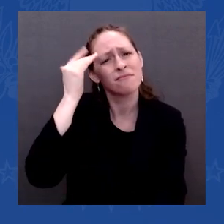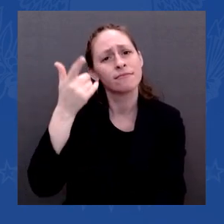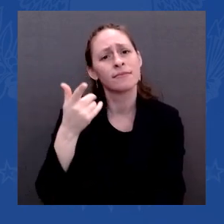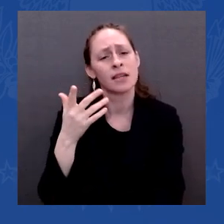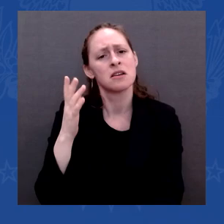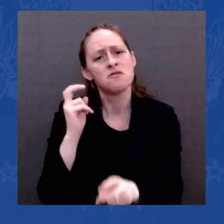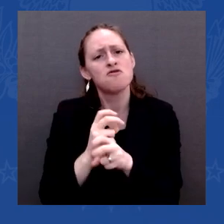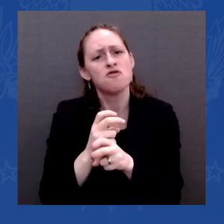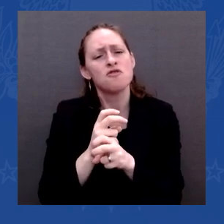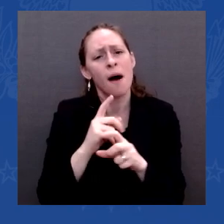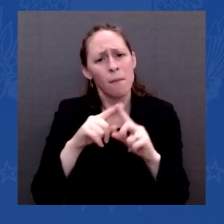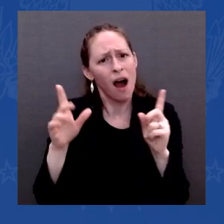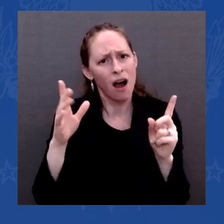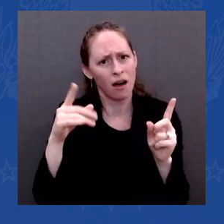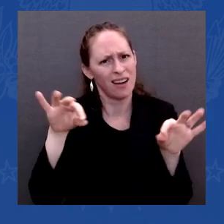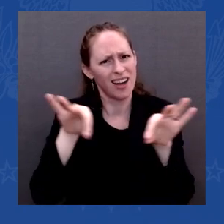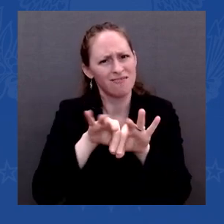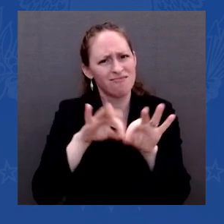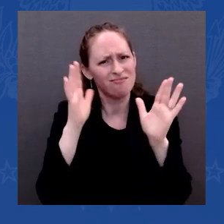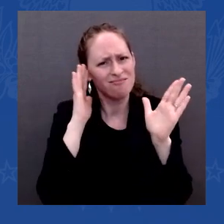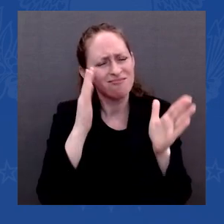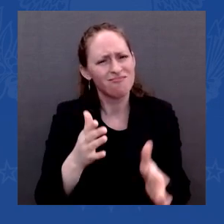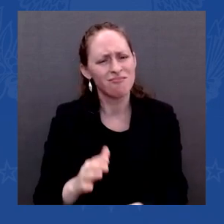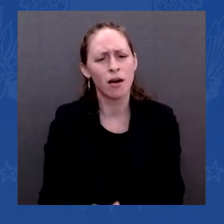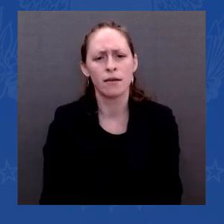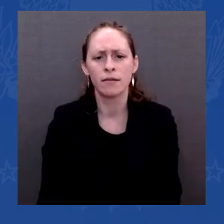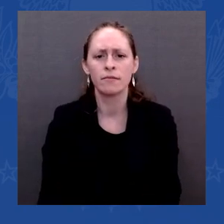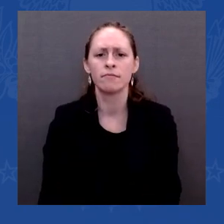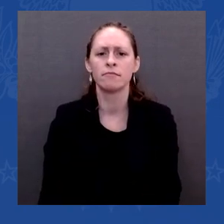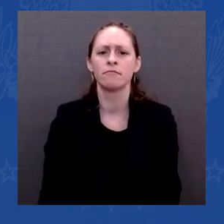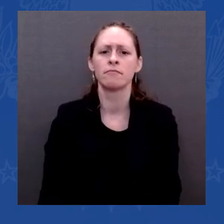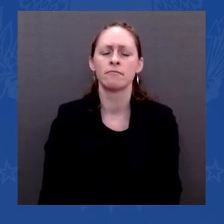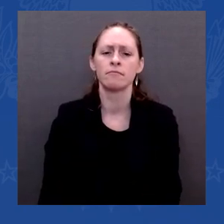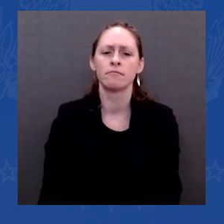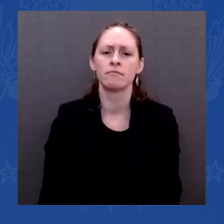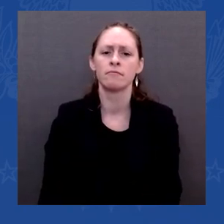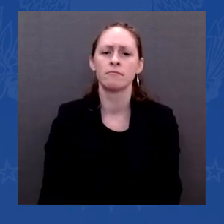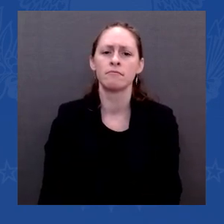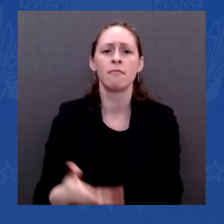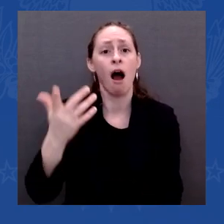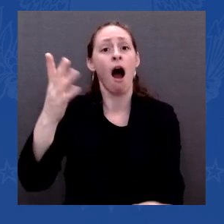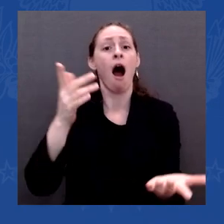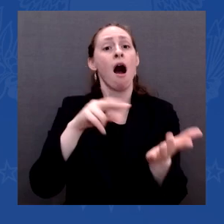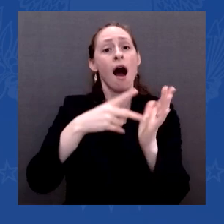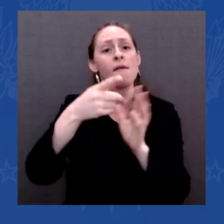they’re not bad folks; I don’t mean that -- or your governor; good folks -- to get the money.